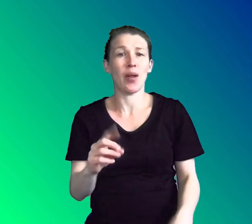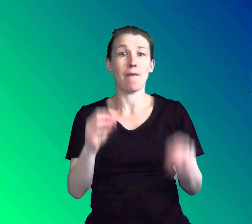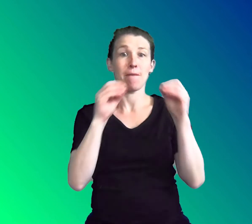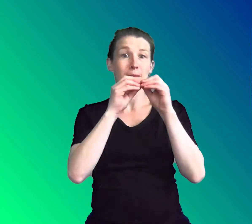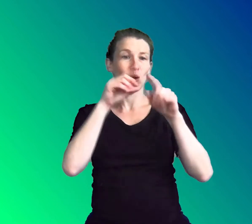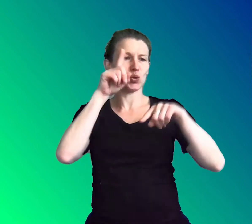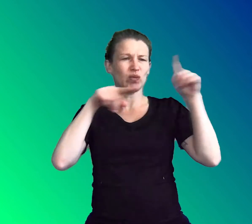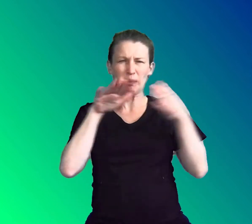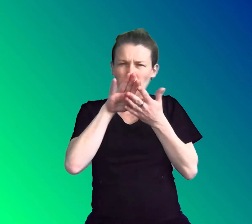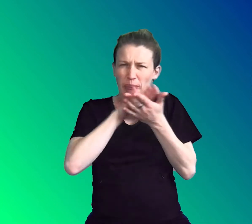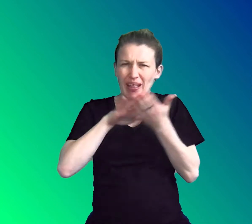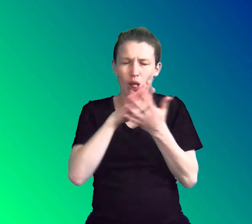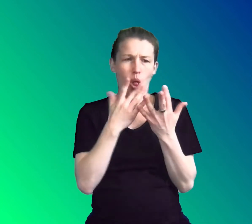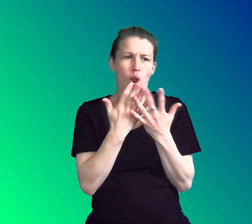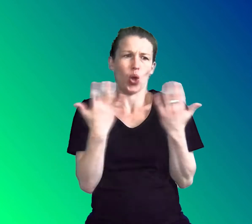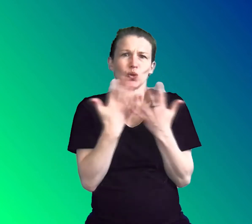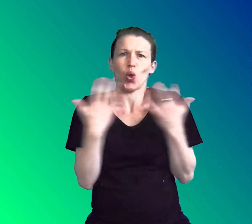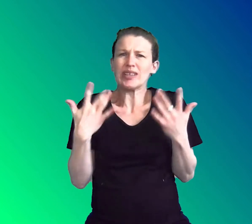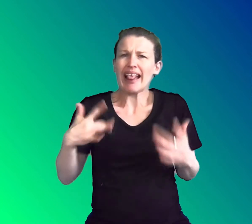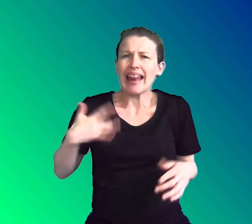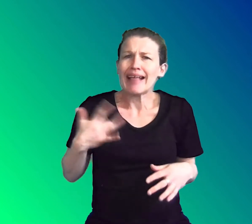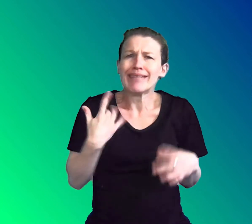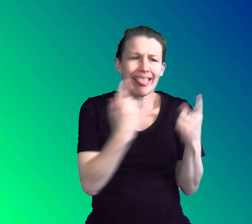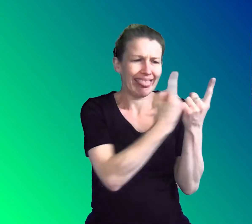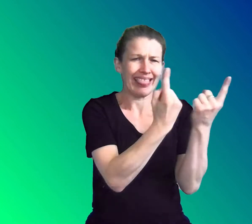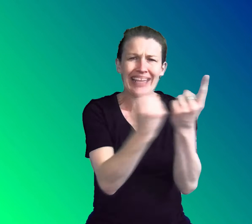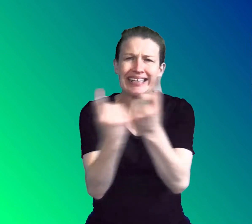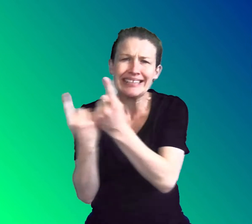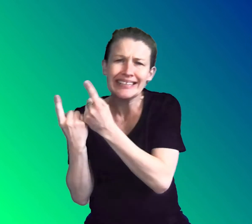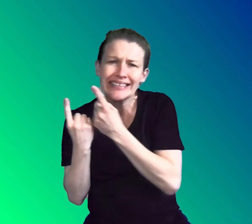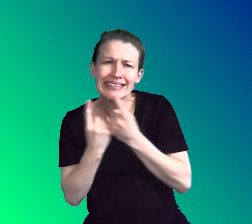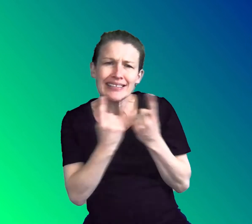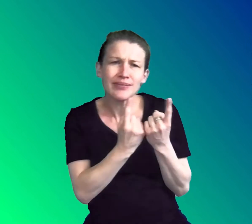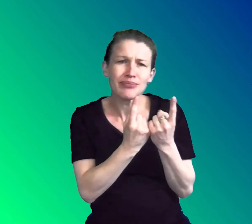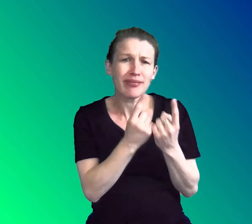Biodiversity means lots of living things.